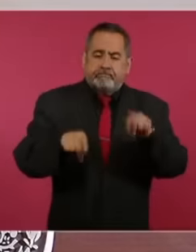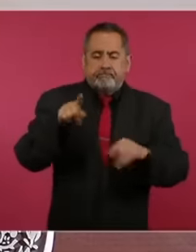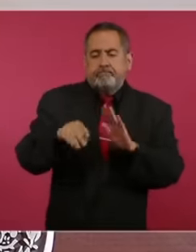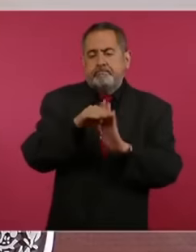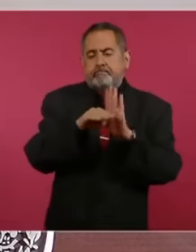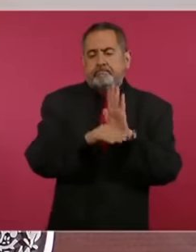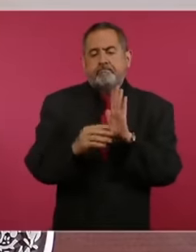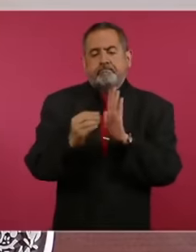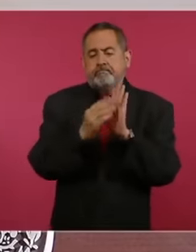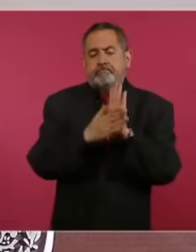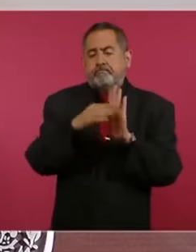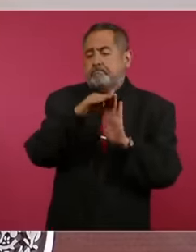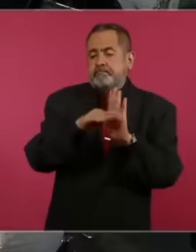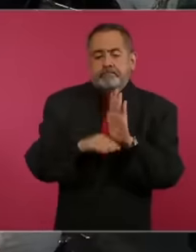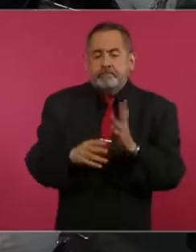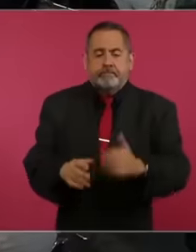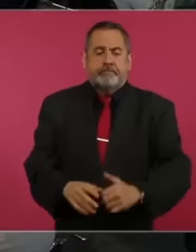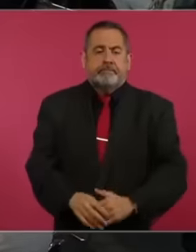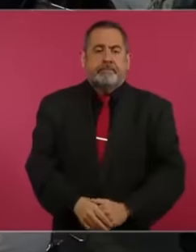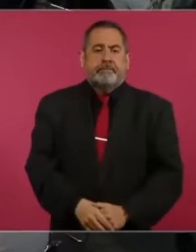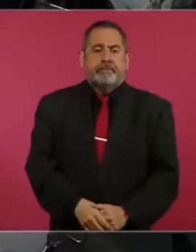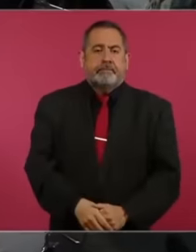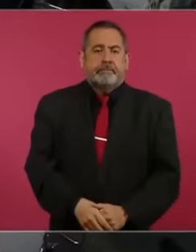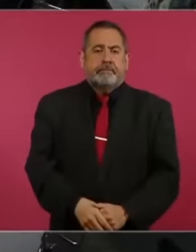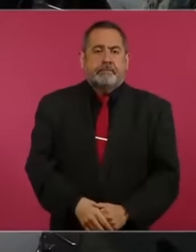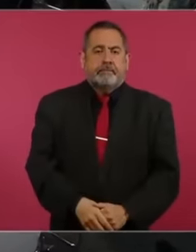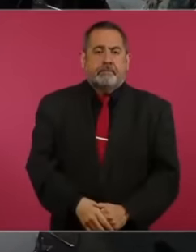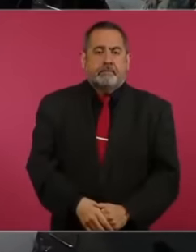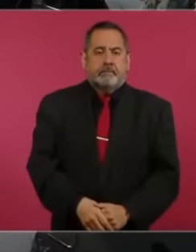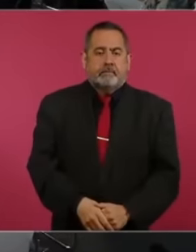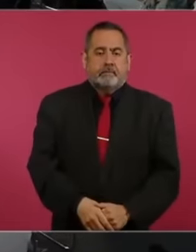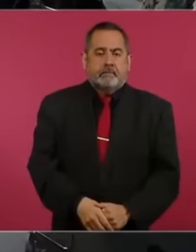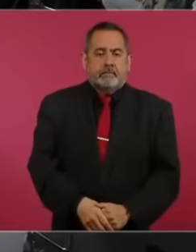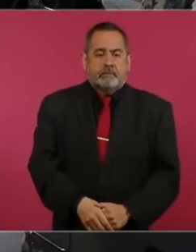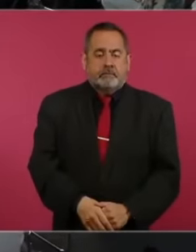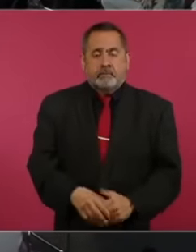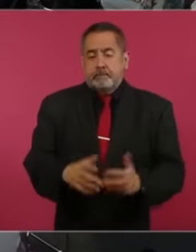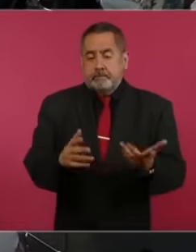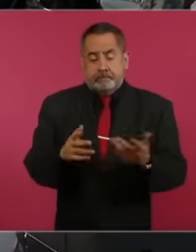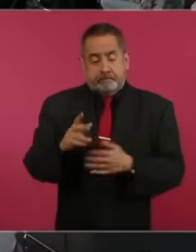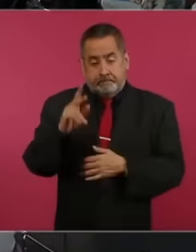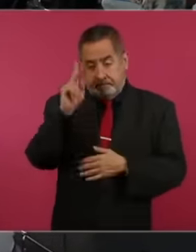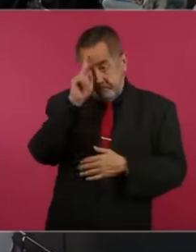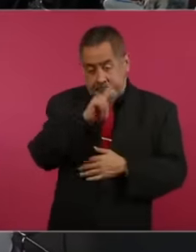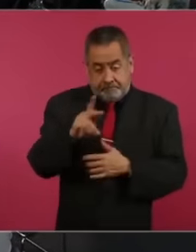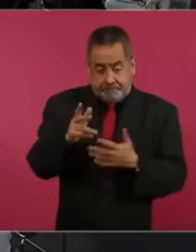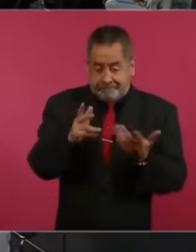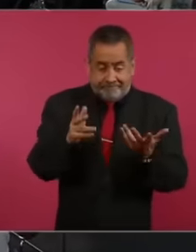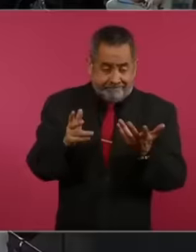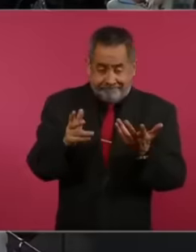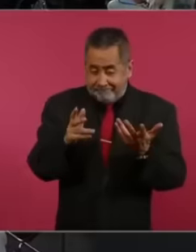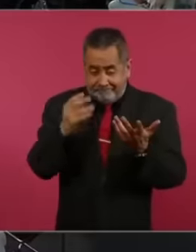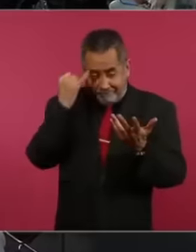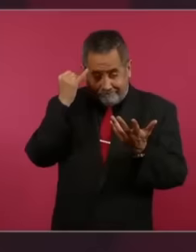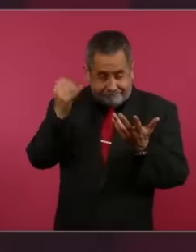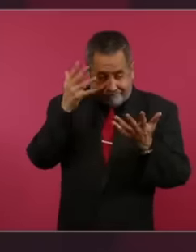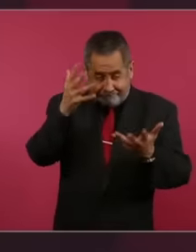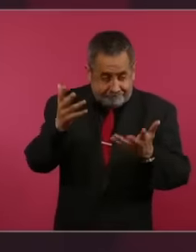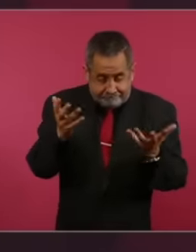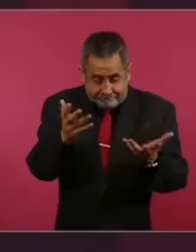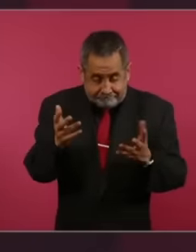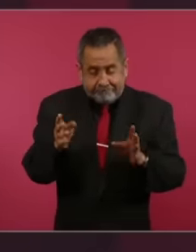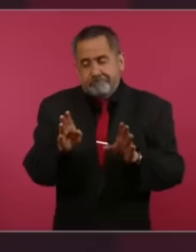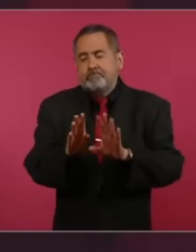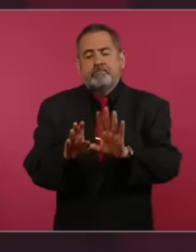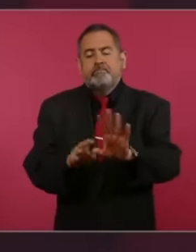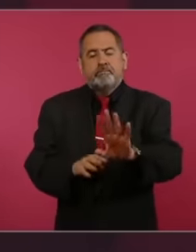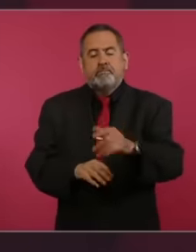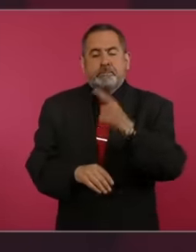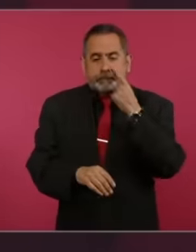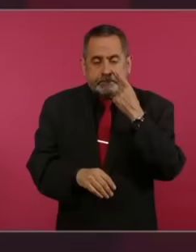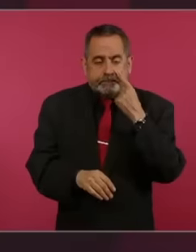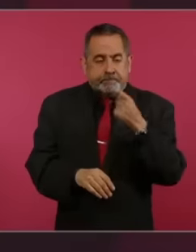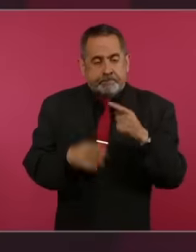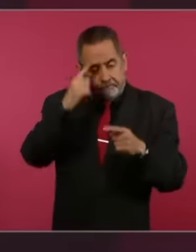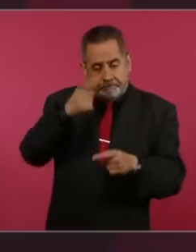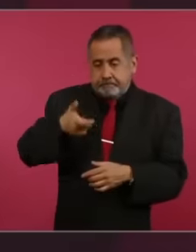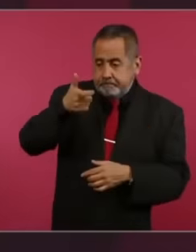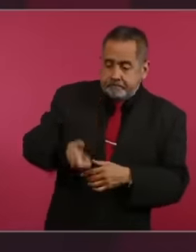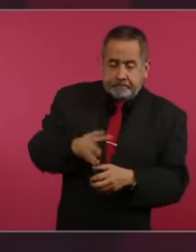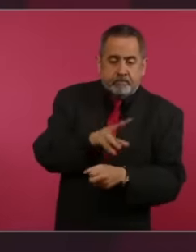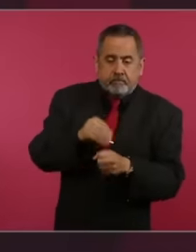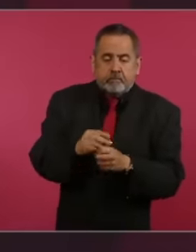tax legislation, the worst scenario for the matter of consolidation